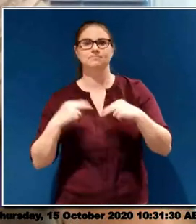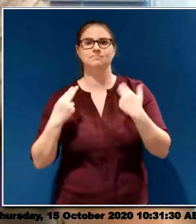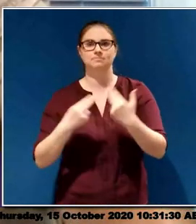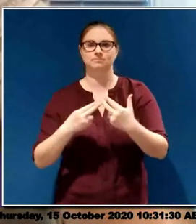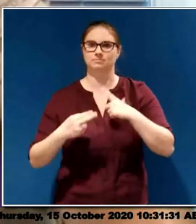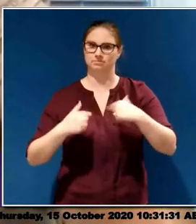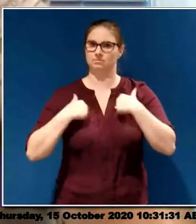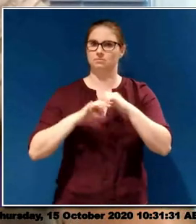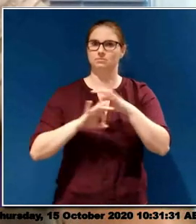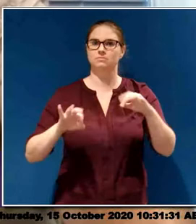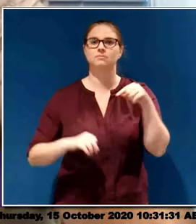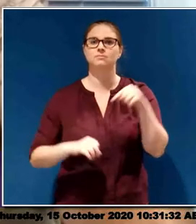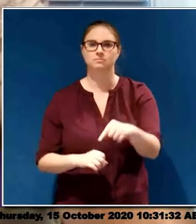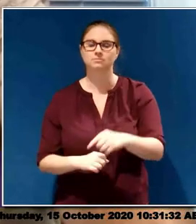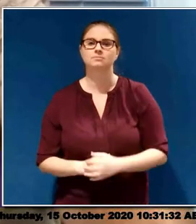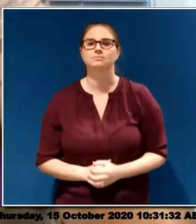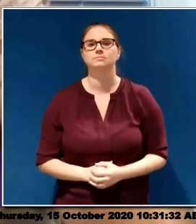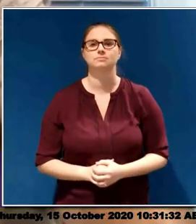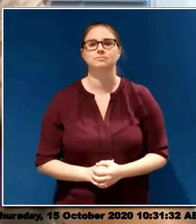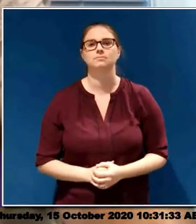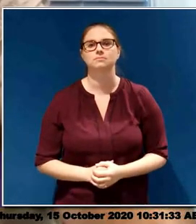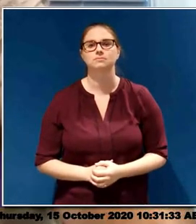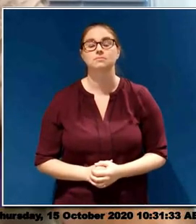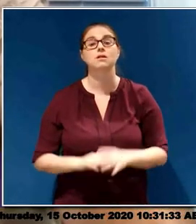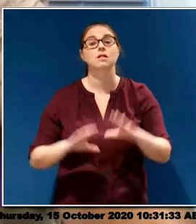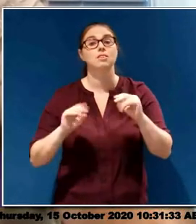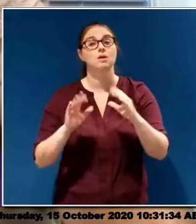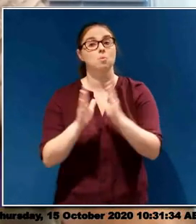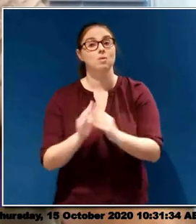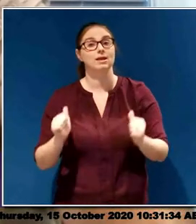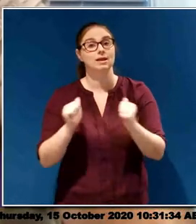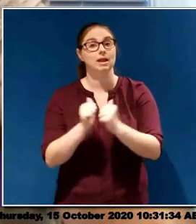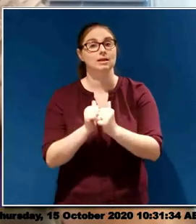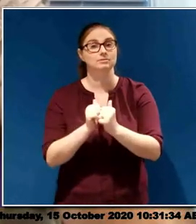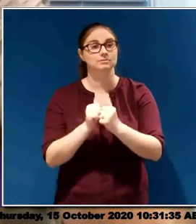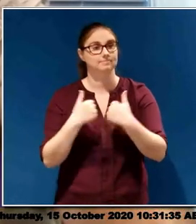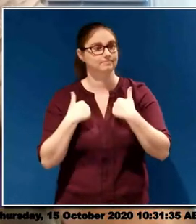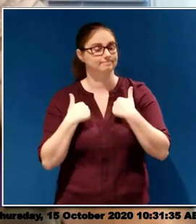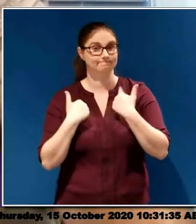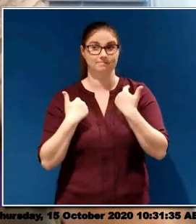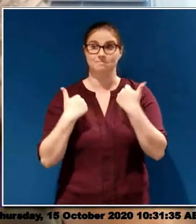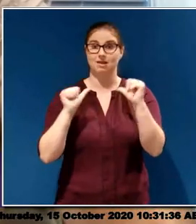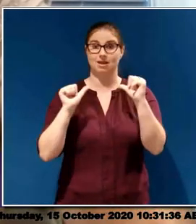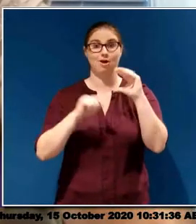When I did come home on weekends, you know, you got bombarded by the two boys,